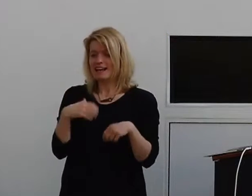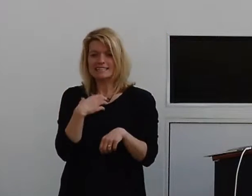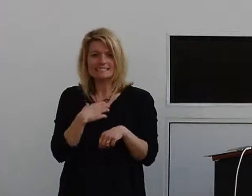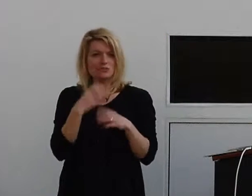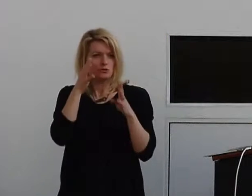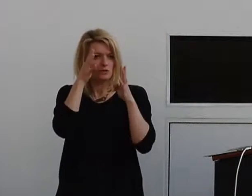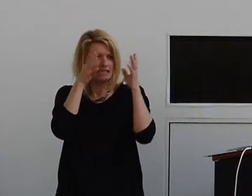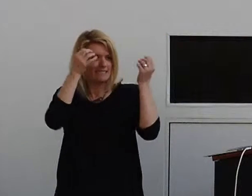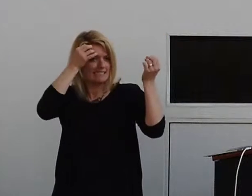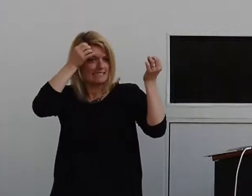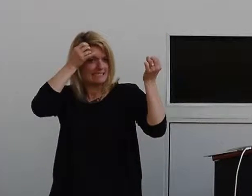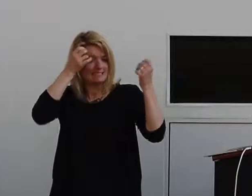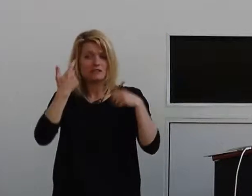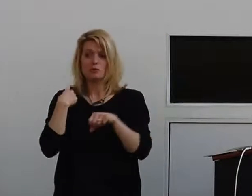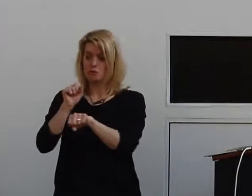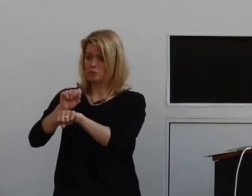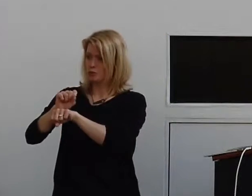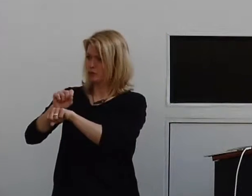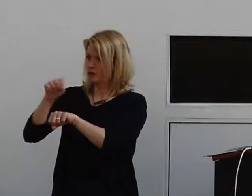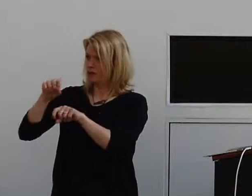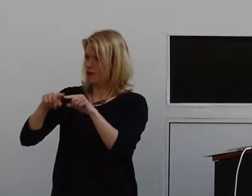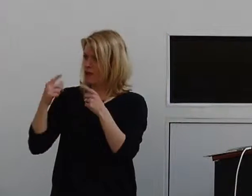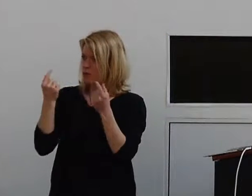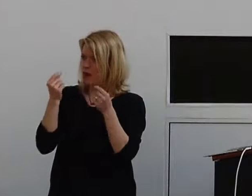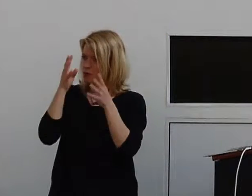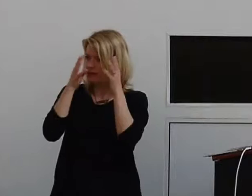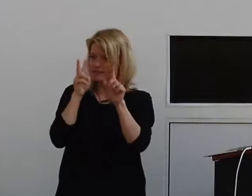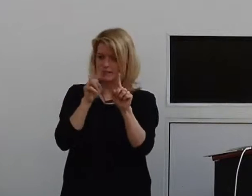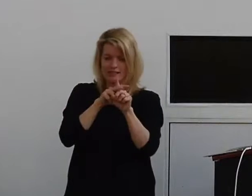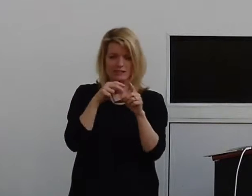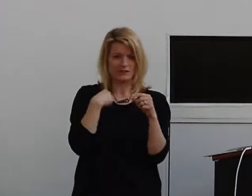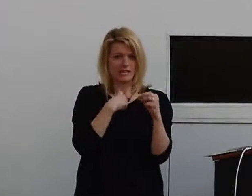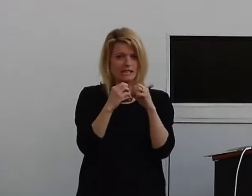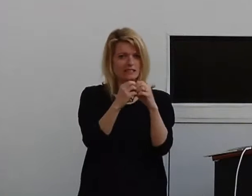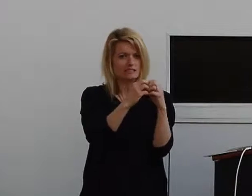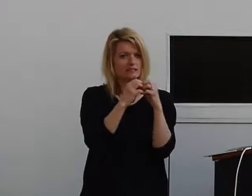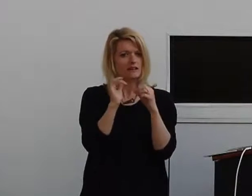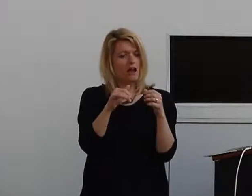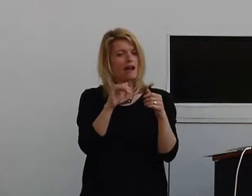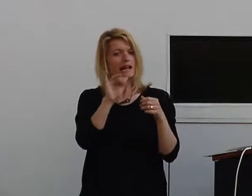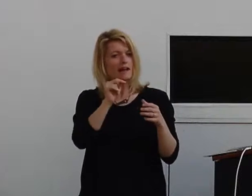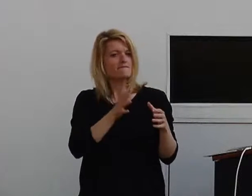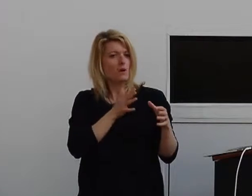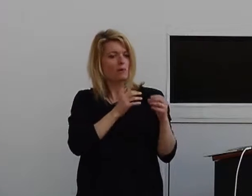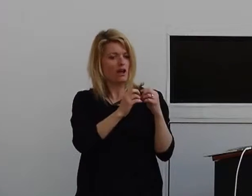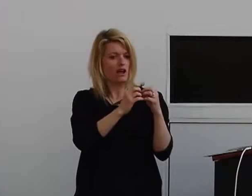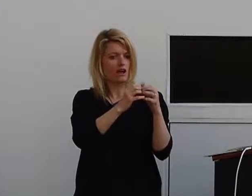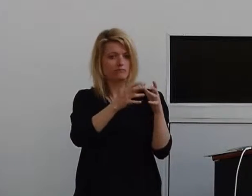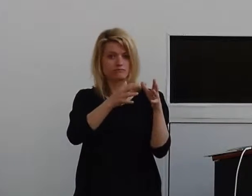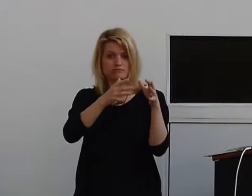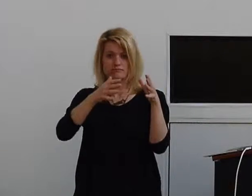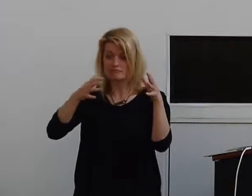with informal discussions among colleagues. Those creative discussions then blossomed